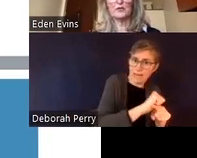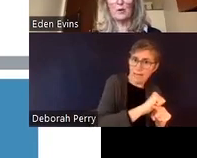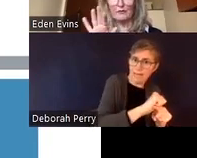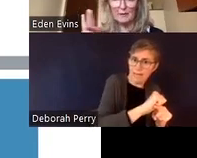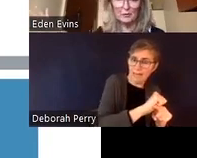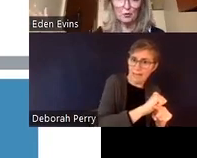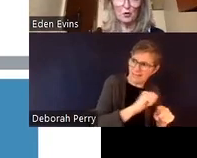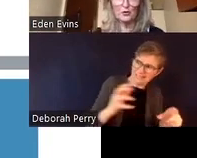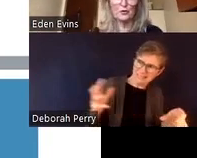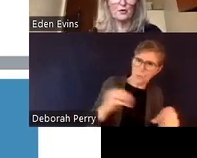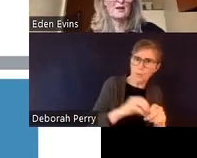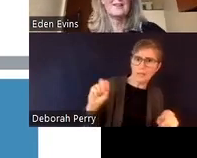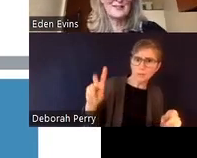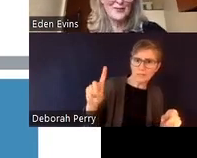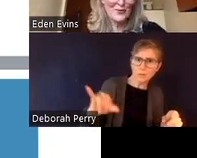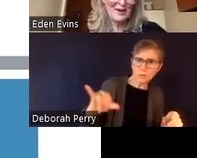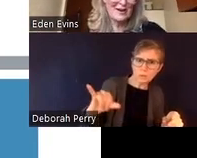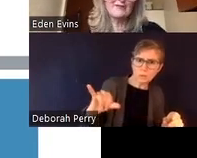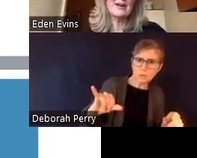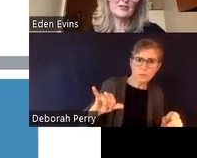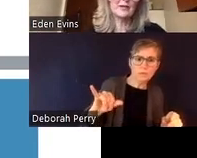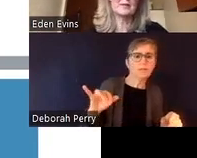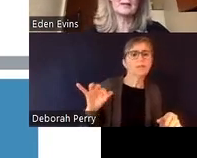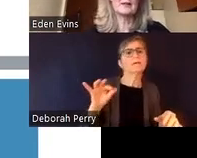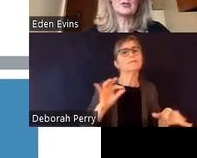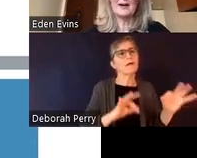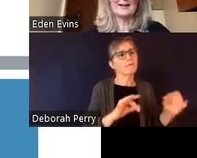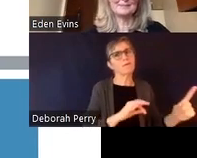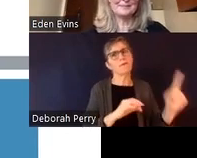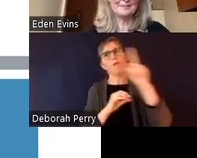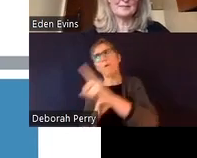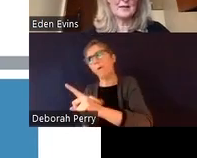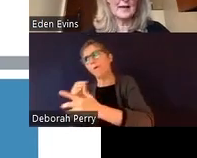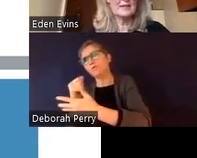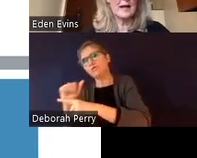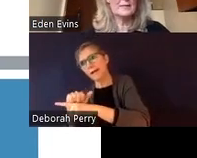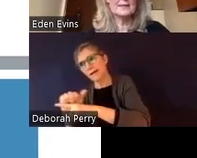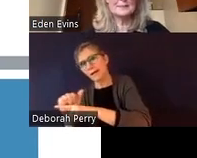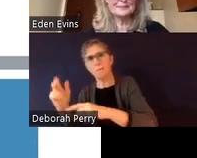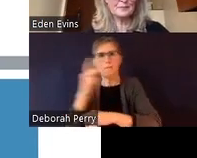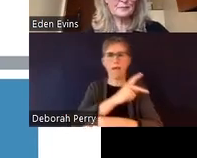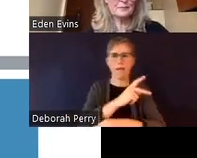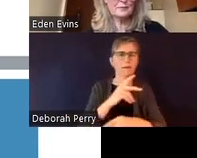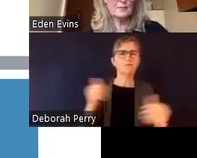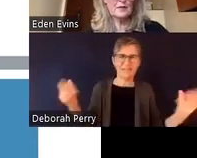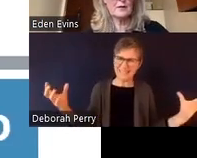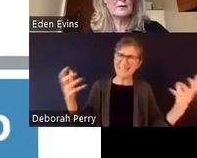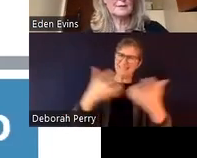to waiting for people who go to a fellowship to get their training. Next slide please.